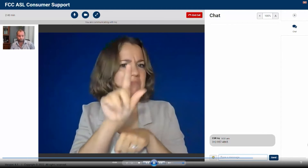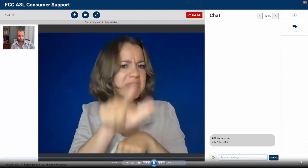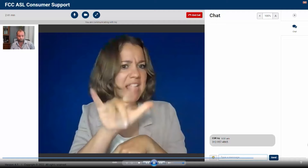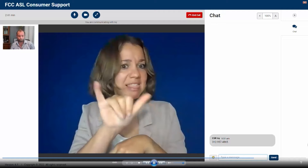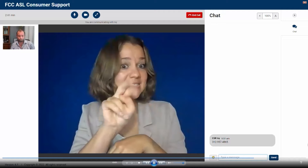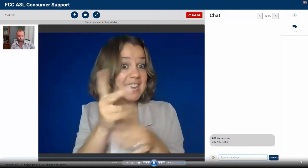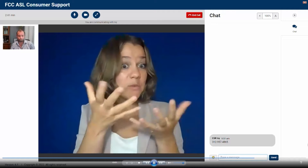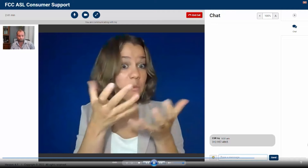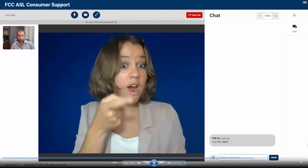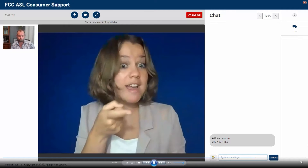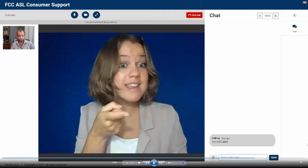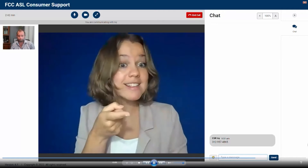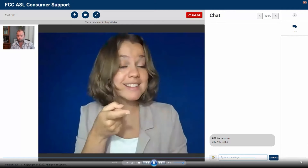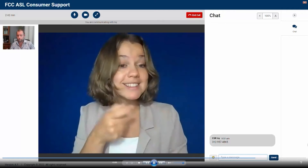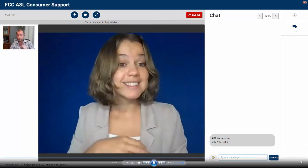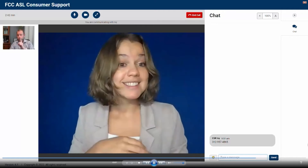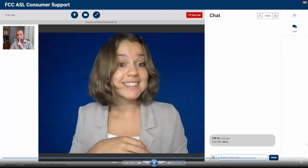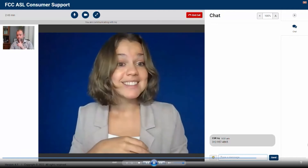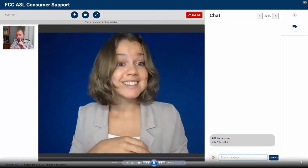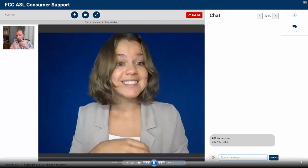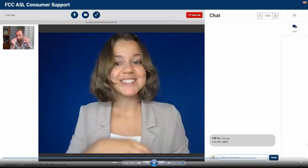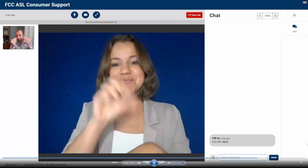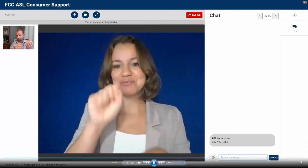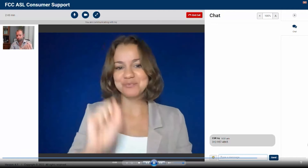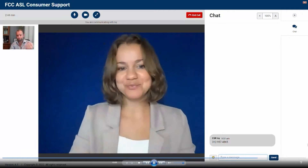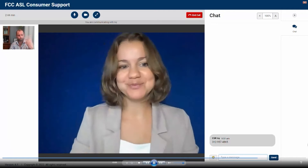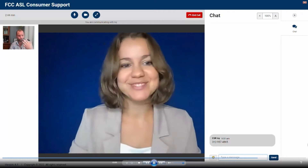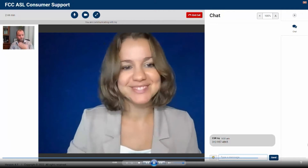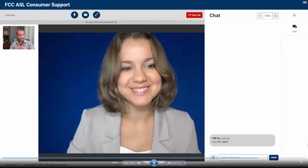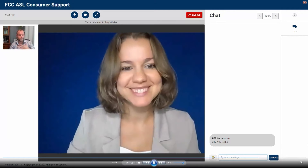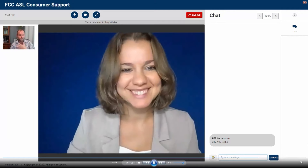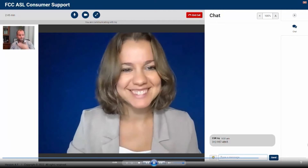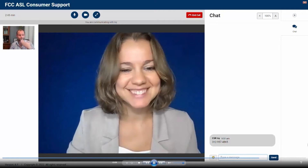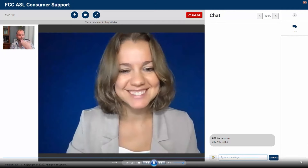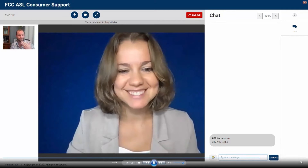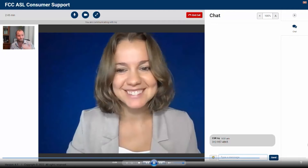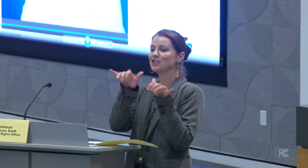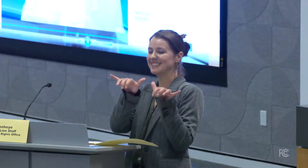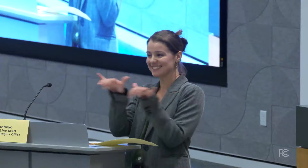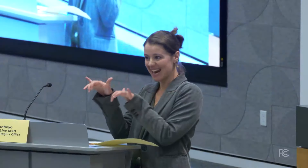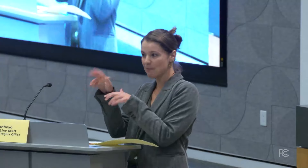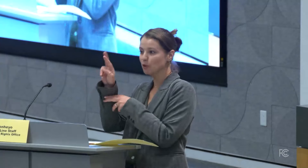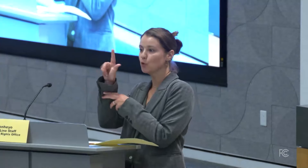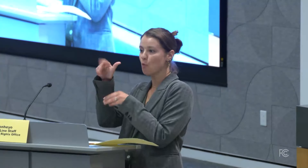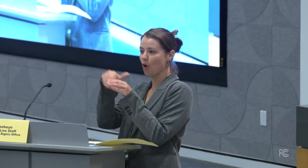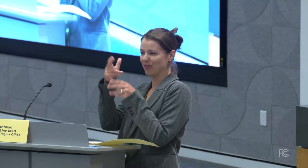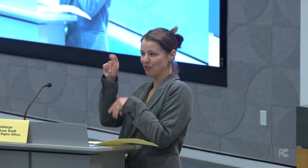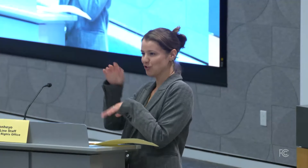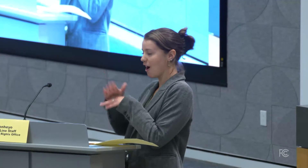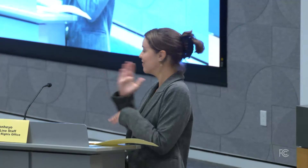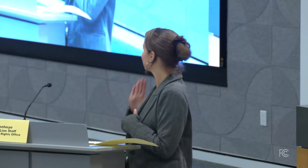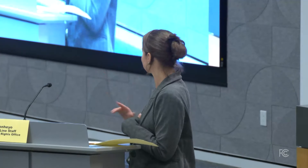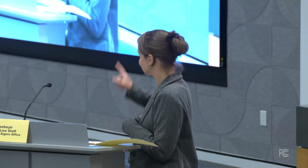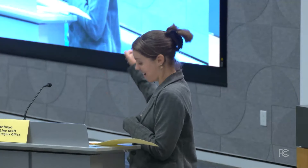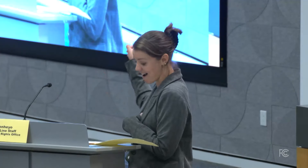YOU CAN VISIT ICANCONNECT.ORG/EQUIPMENT TO LEARN MORE ABOUT ALL THE